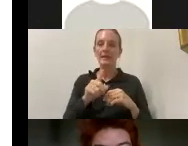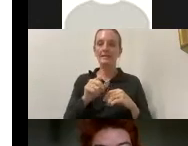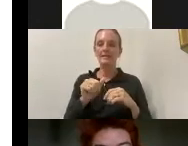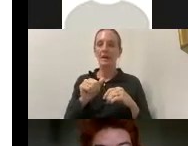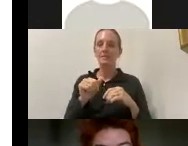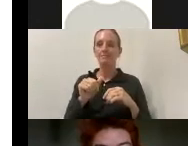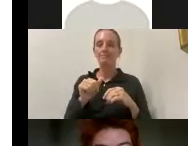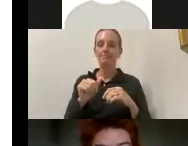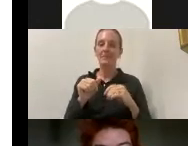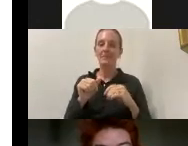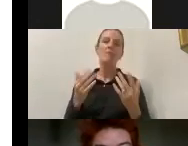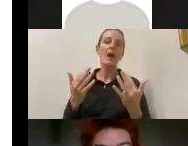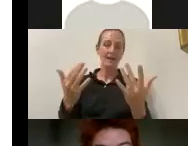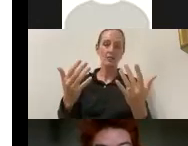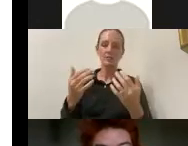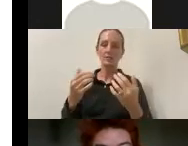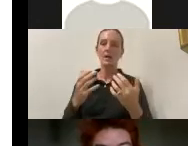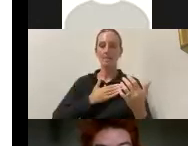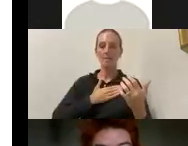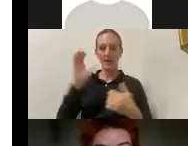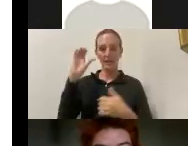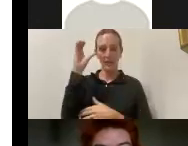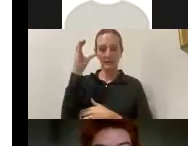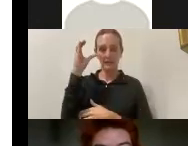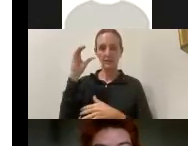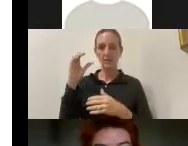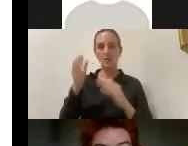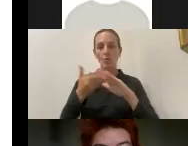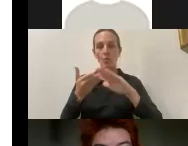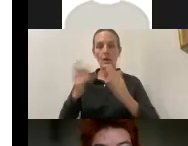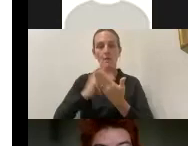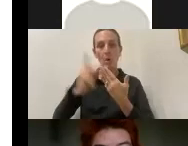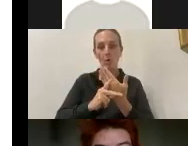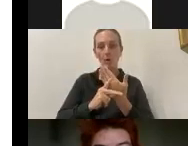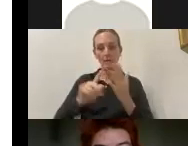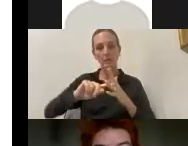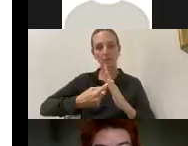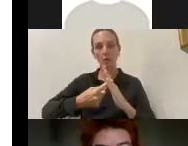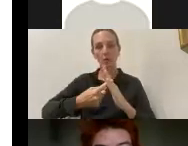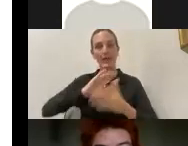There's now, my cousins are running a program which basically is starting an all-indigenous